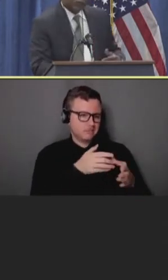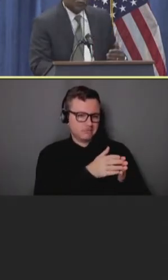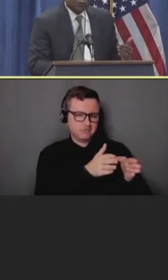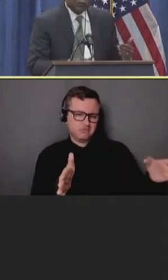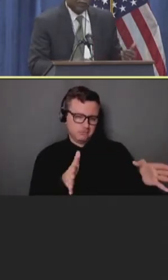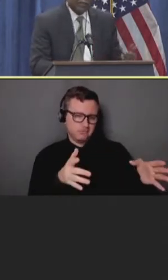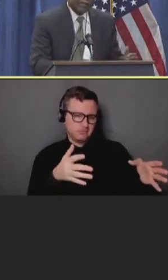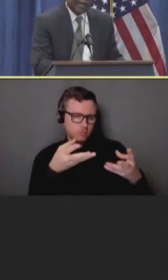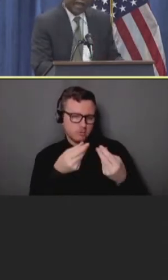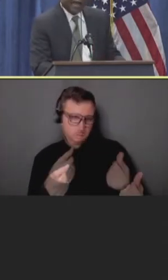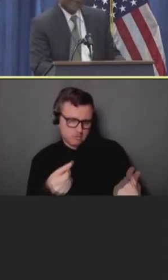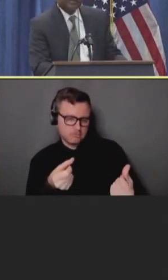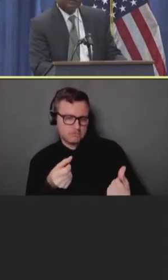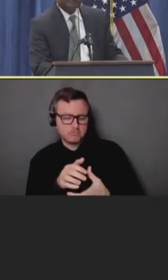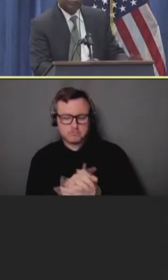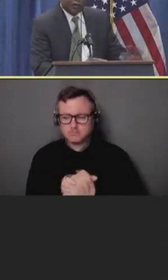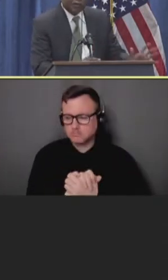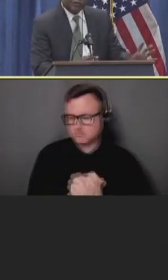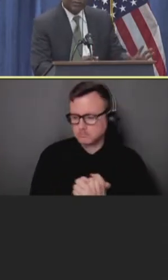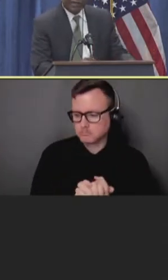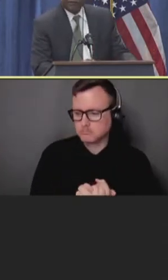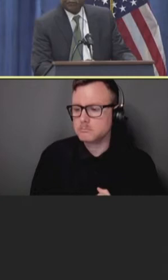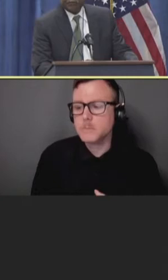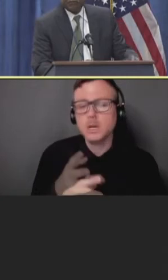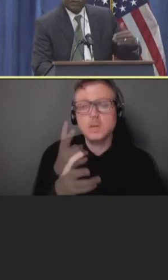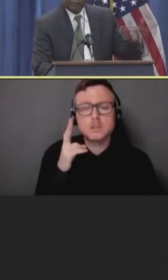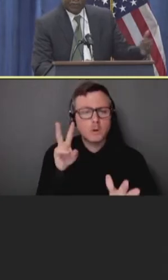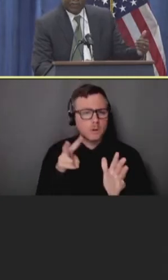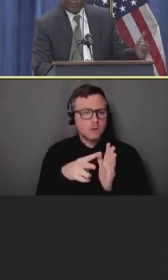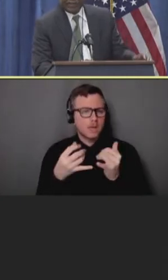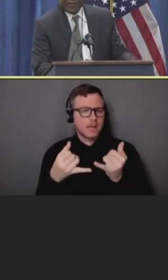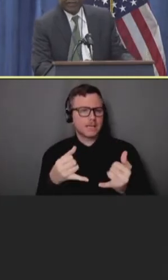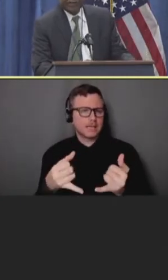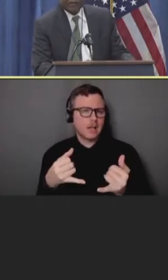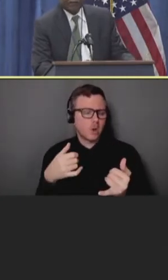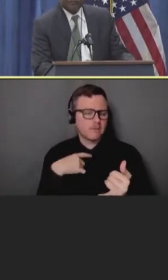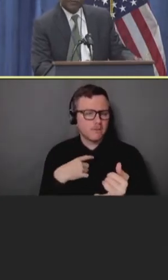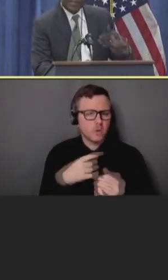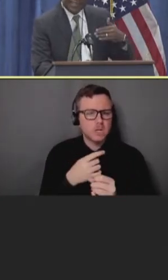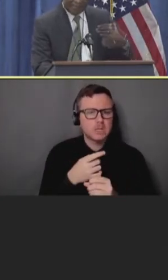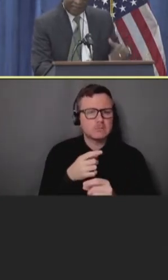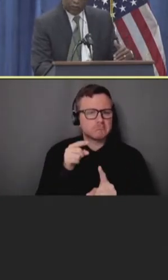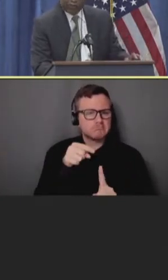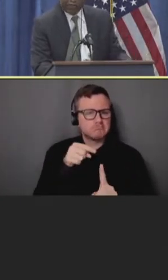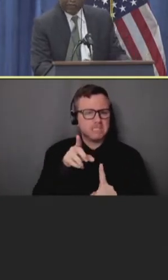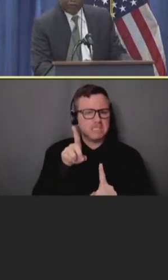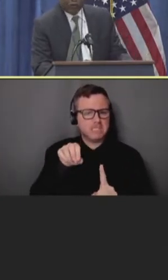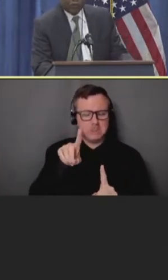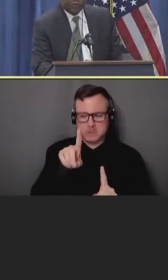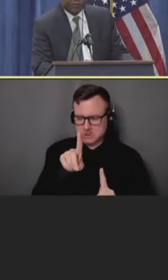So when we look at what are the safety -- what have we looked at within the DoD in regards to